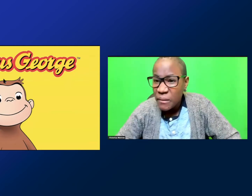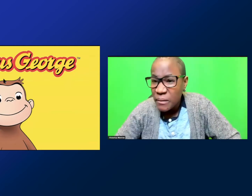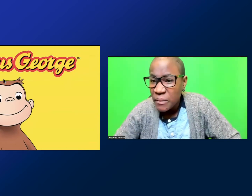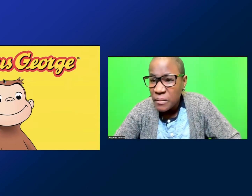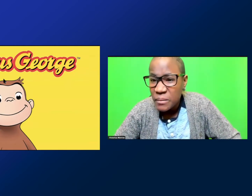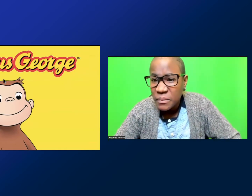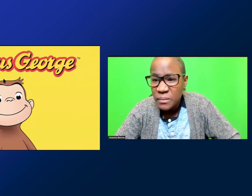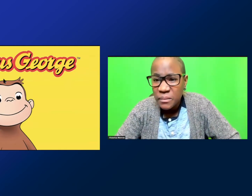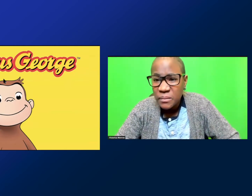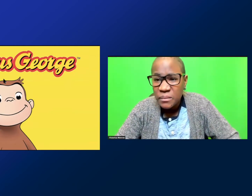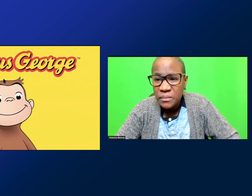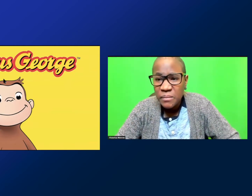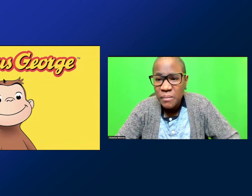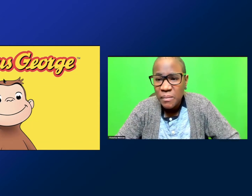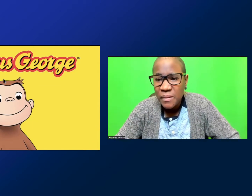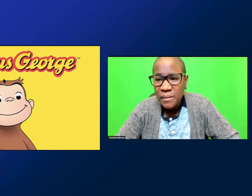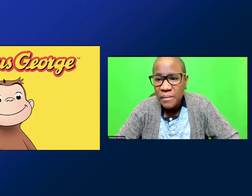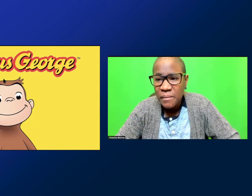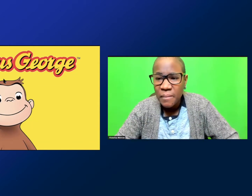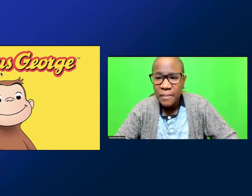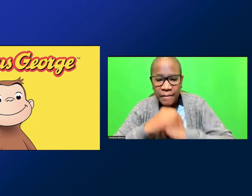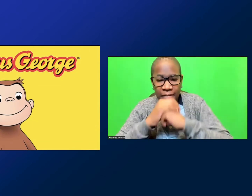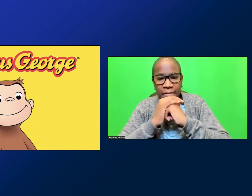let me know in the chat if you think that these types of narratives should be thrown out